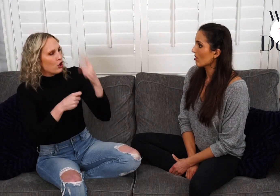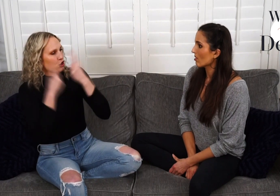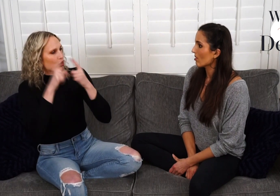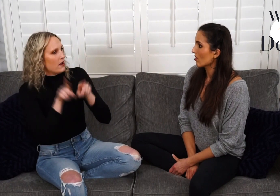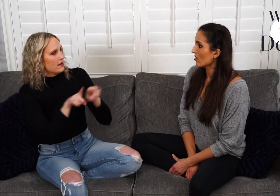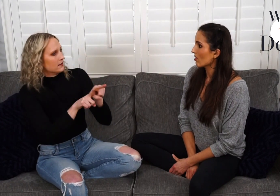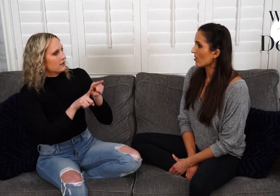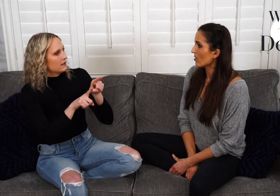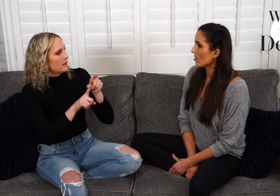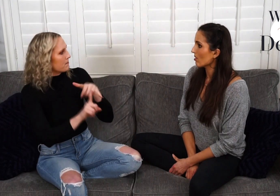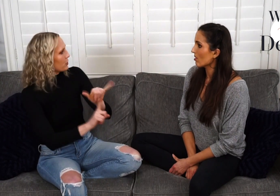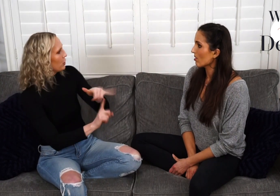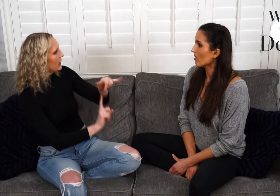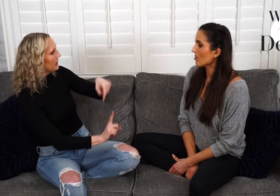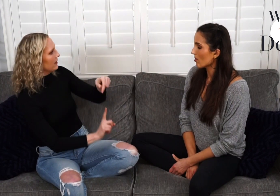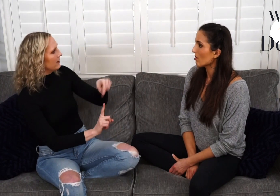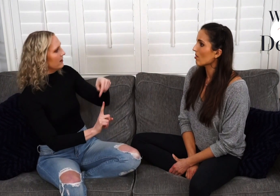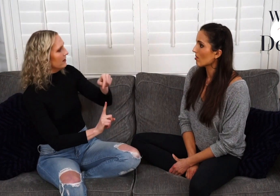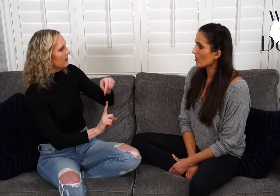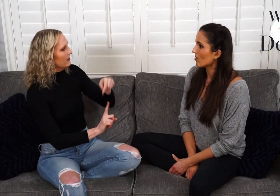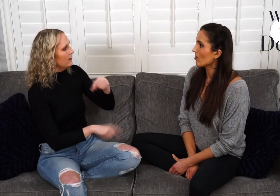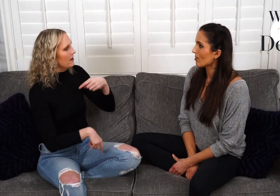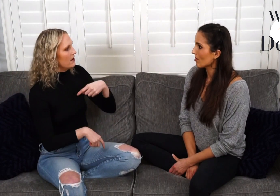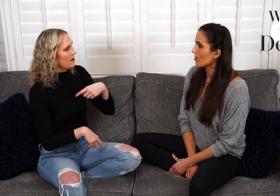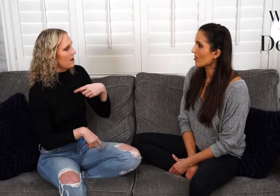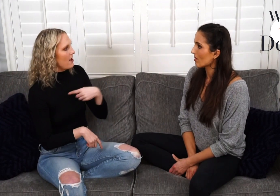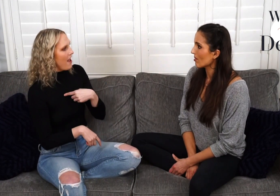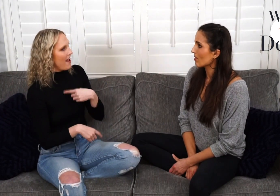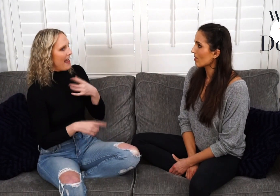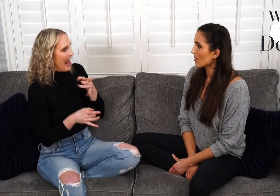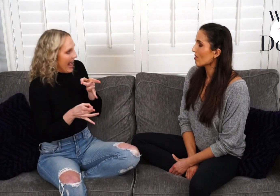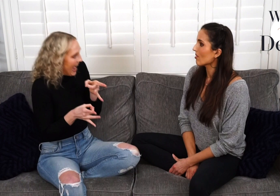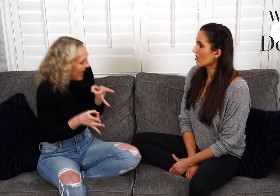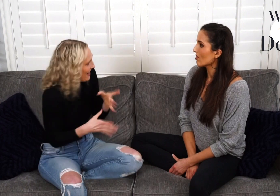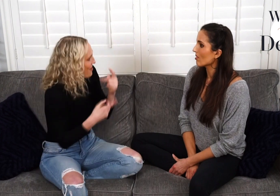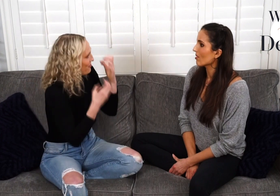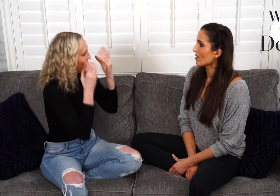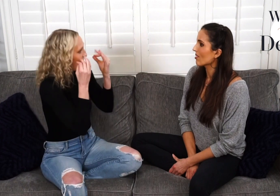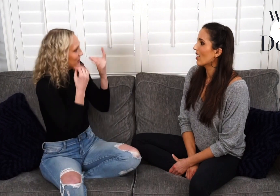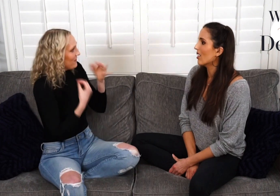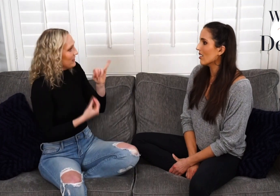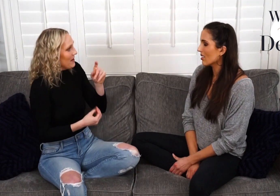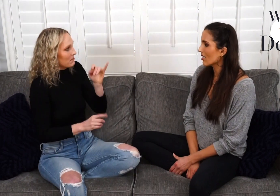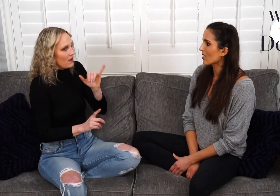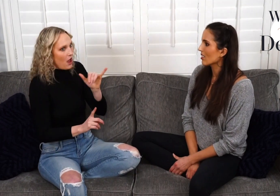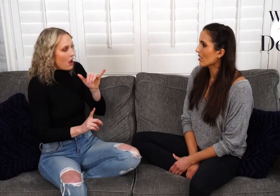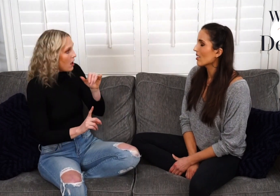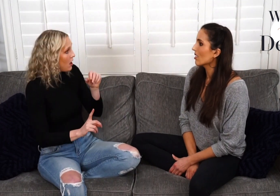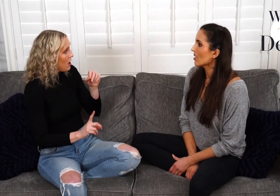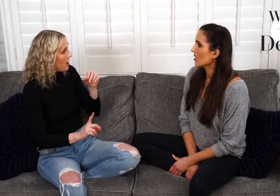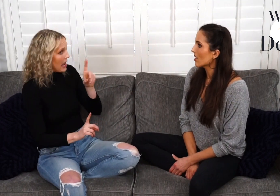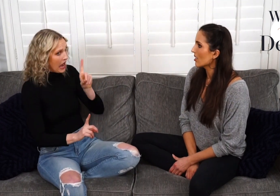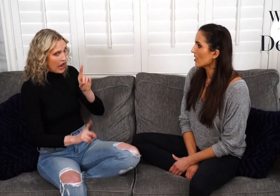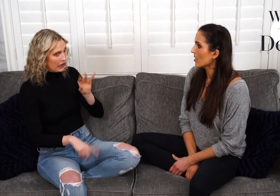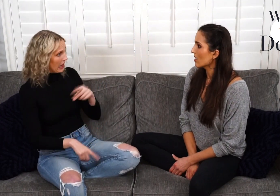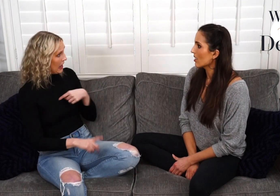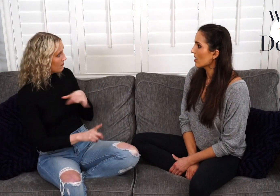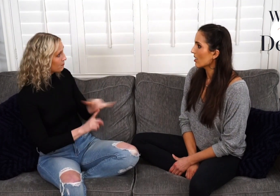also be considered as a bully. I hate the thought of it and it makes me think like did I bully people